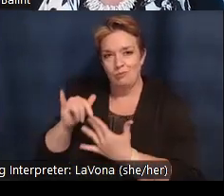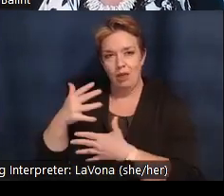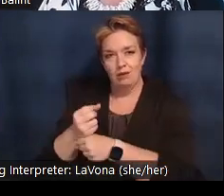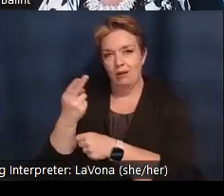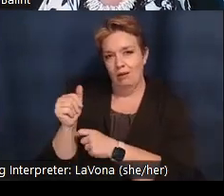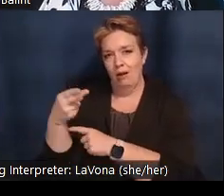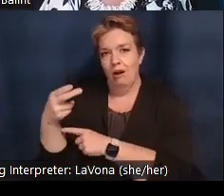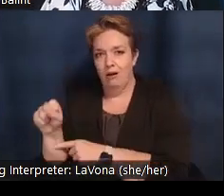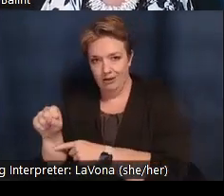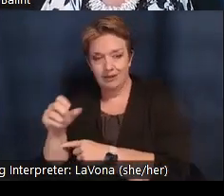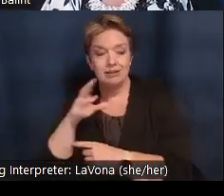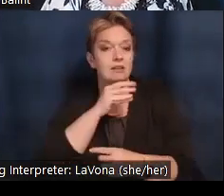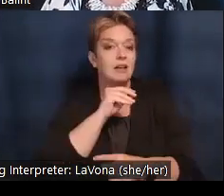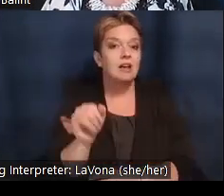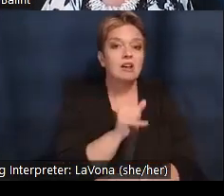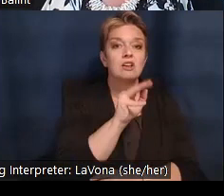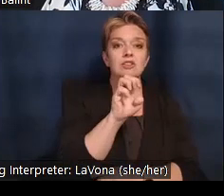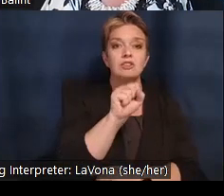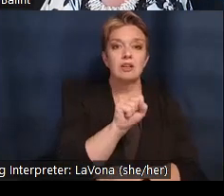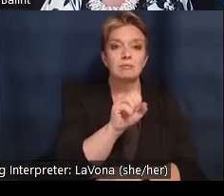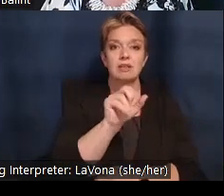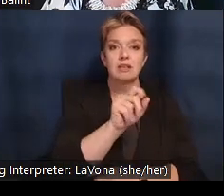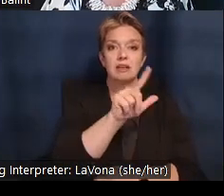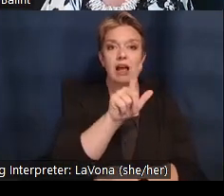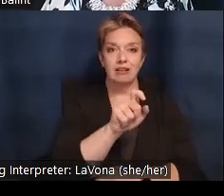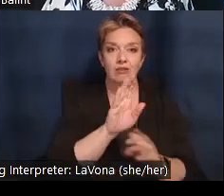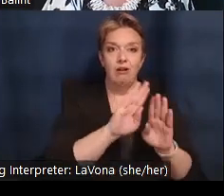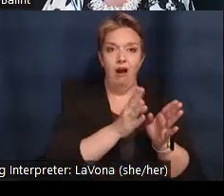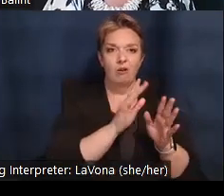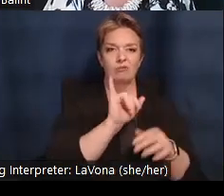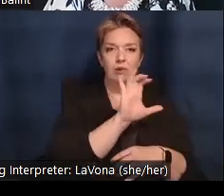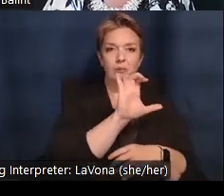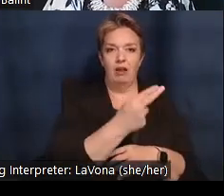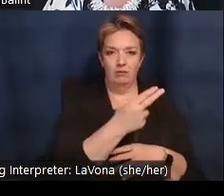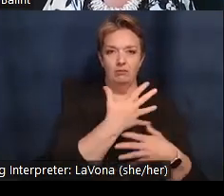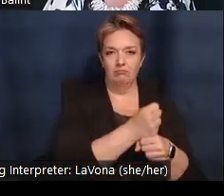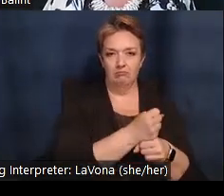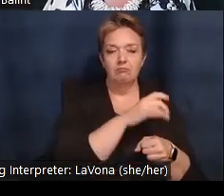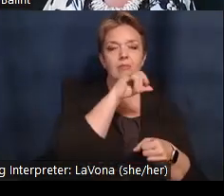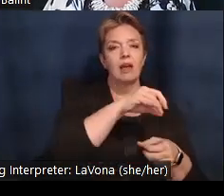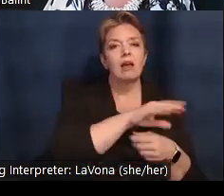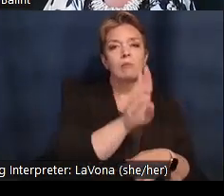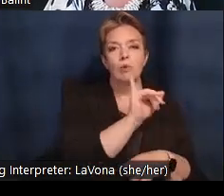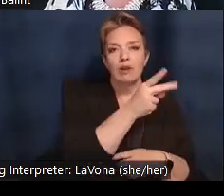We launched this virtual presentation series last year in response to the recently published 'Guide to Historic Homes and Studios,'